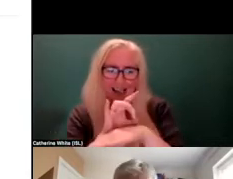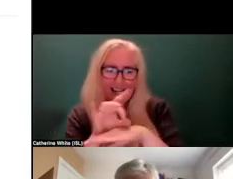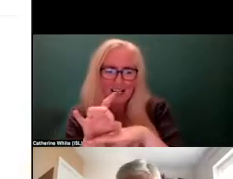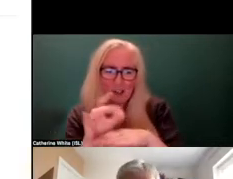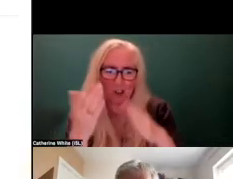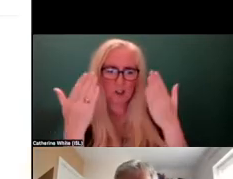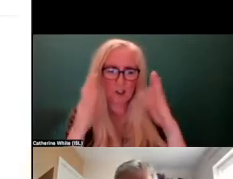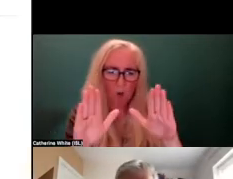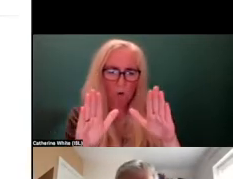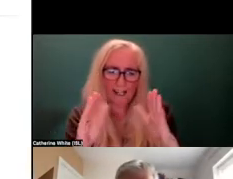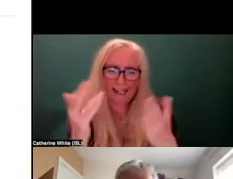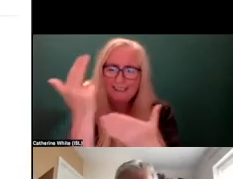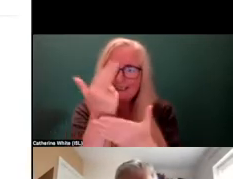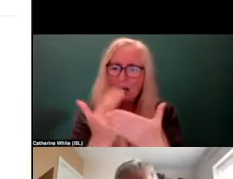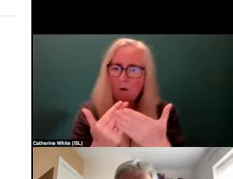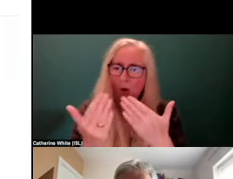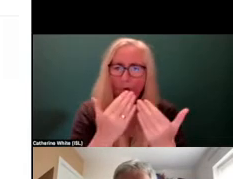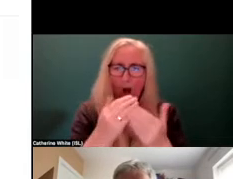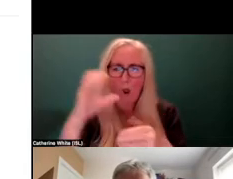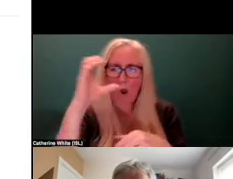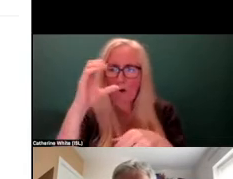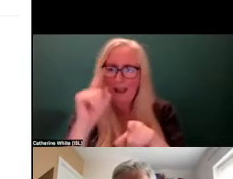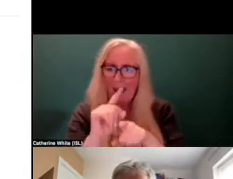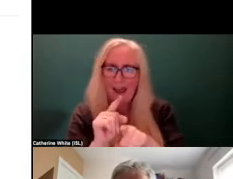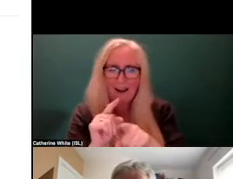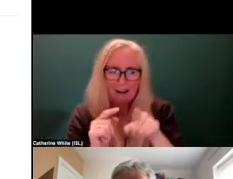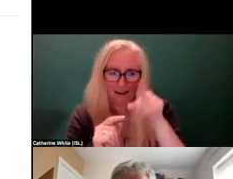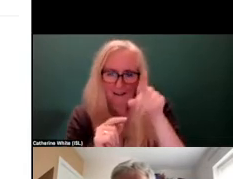So that's the kind of, you know, sort of a concept diagram of what it may look like.